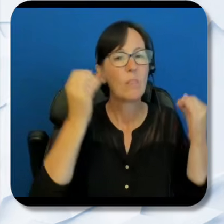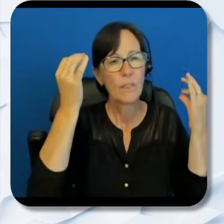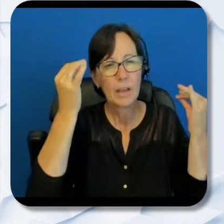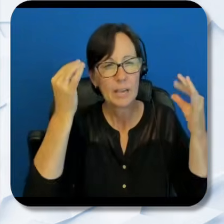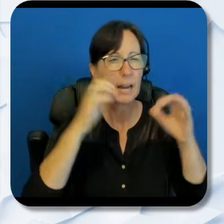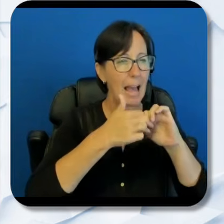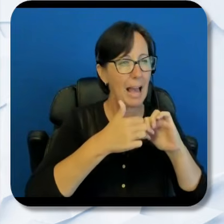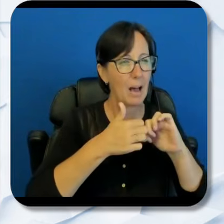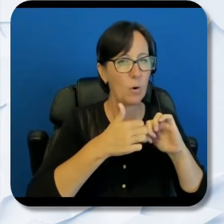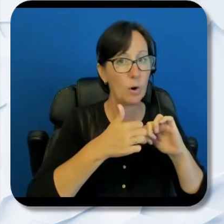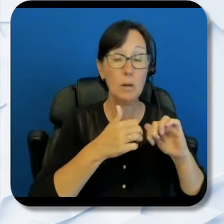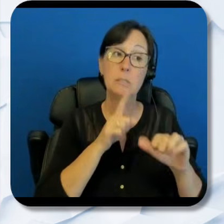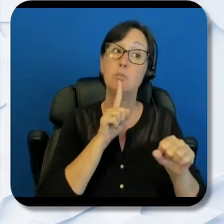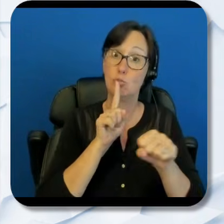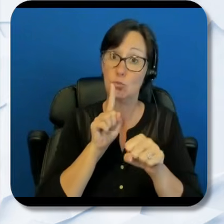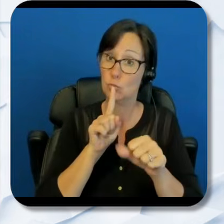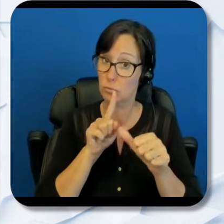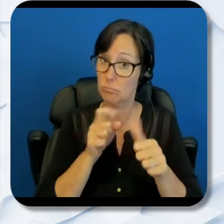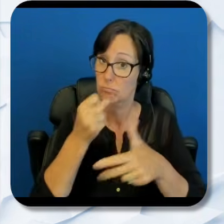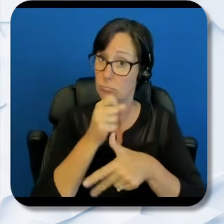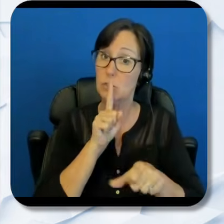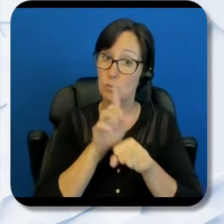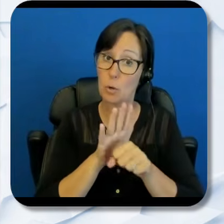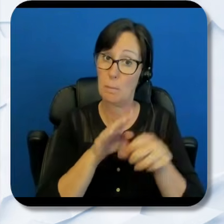in addition to ensuring students are having their basic needs met,